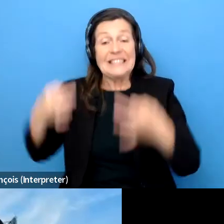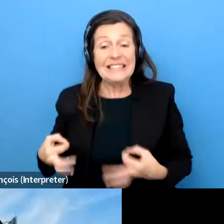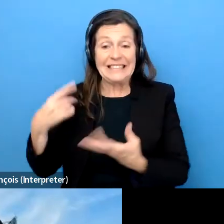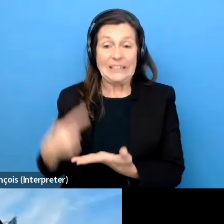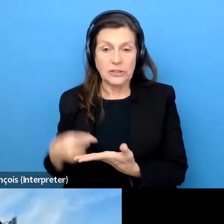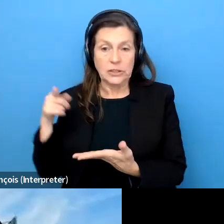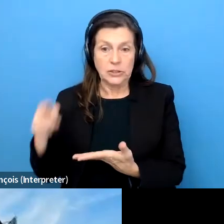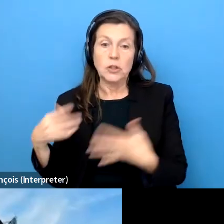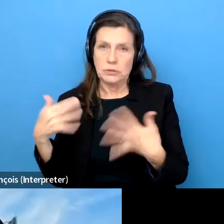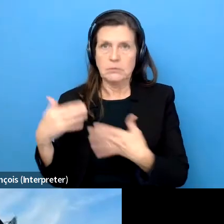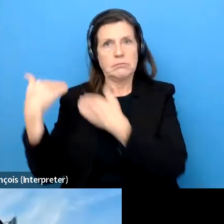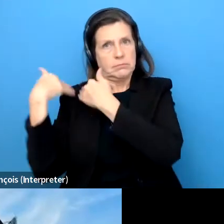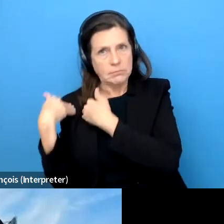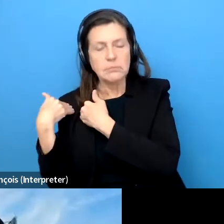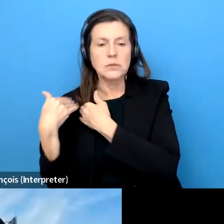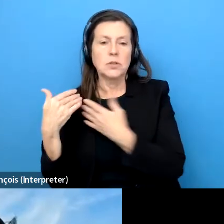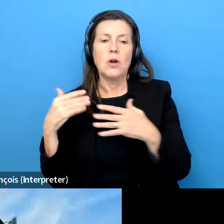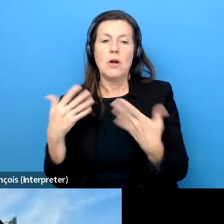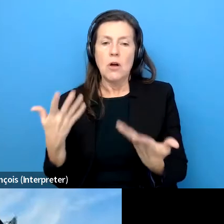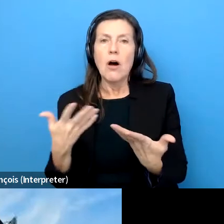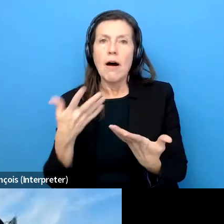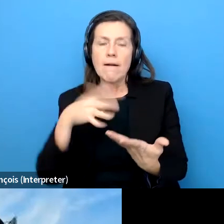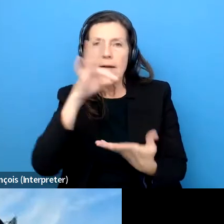It's essential that every policy establishes the root causes